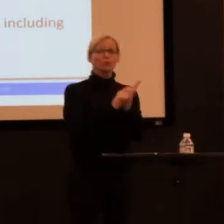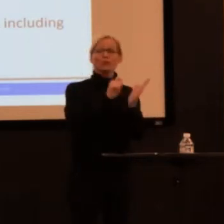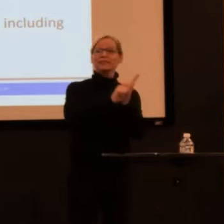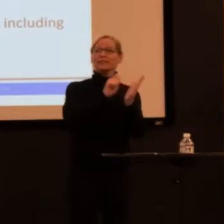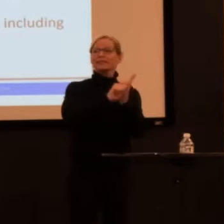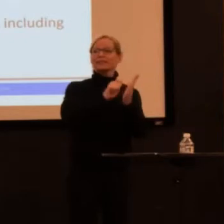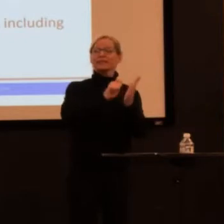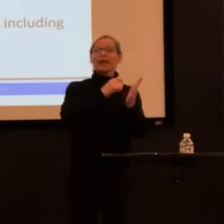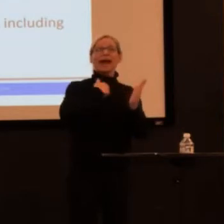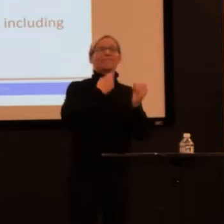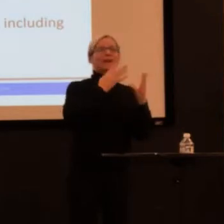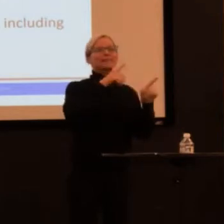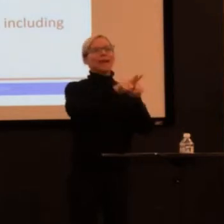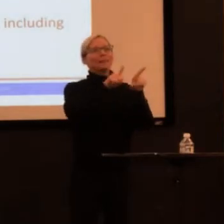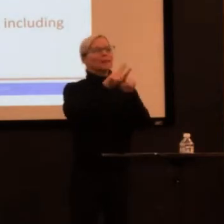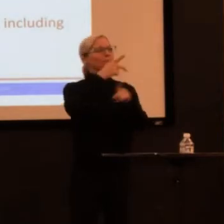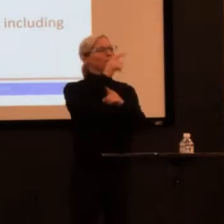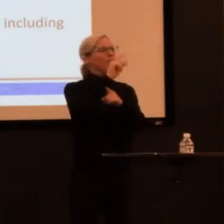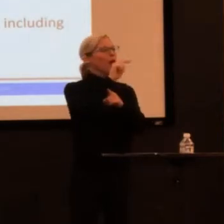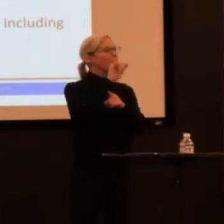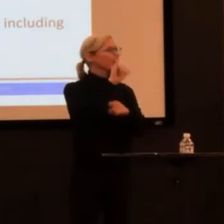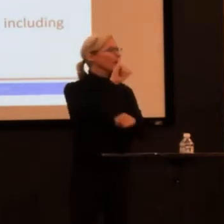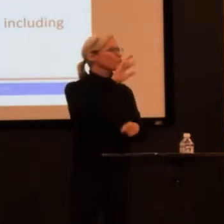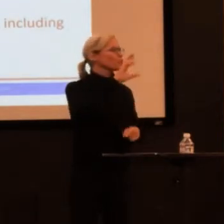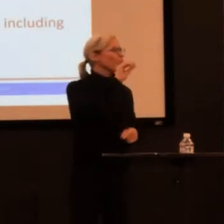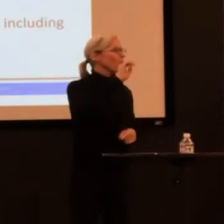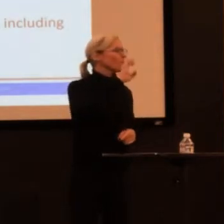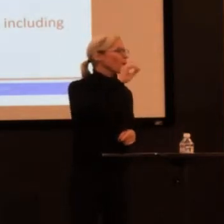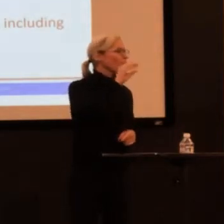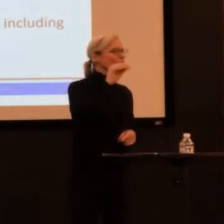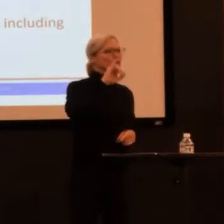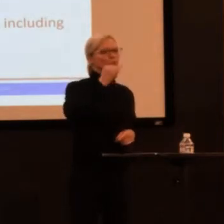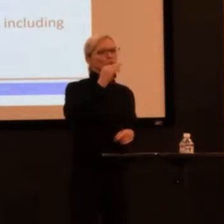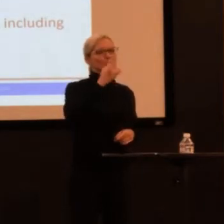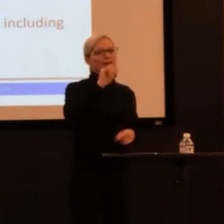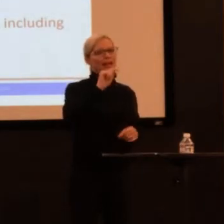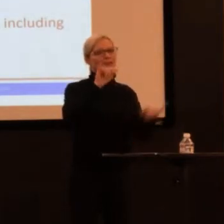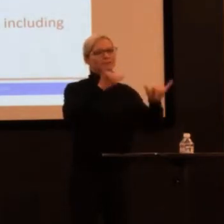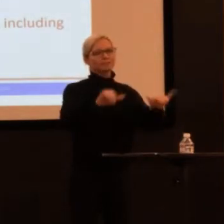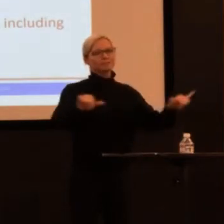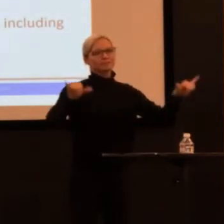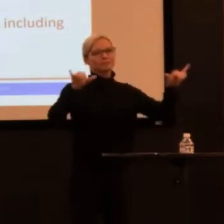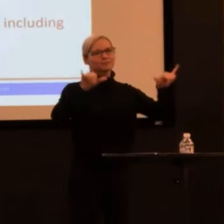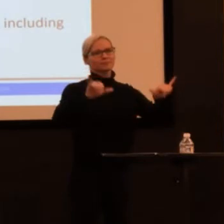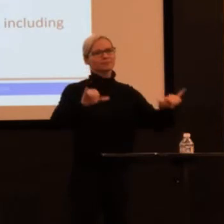I think Romeo and Juliet, right, how many different books have we read that have the same basic plot?